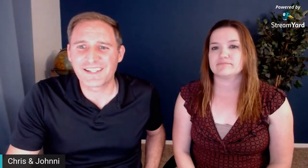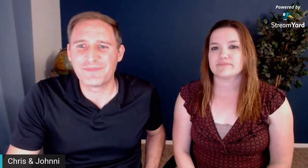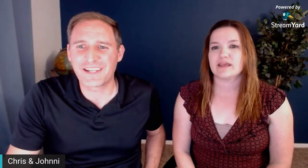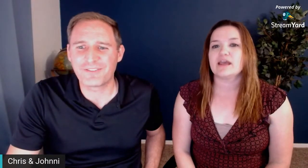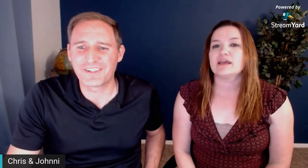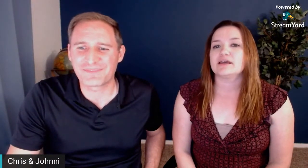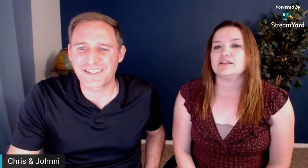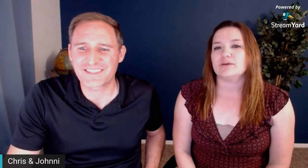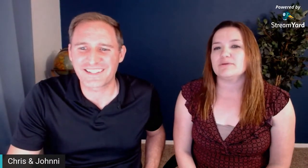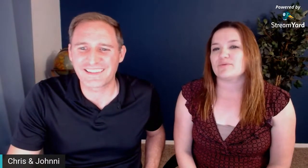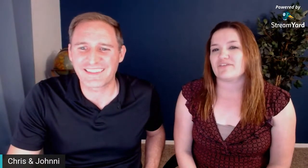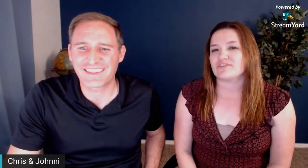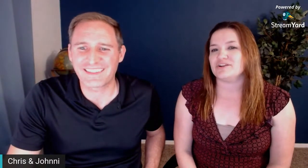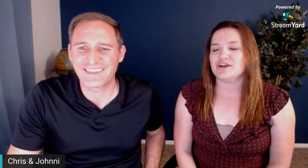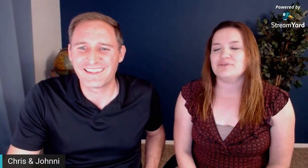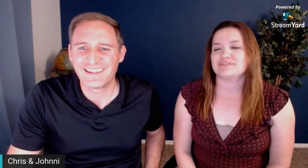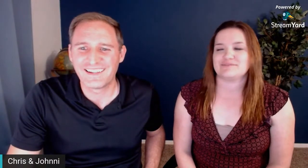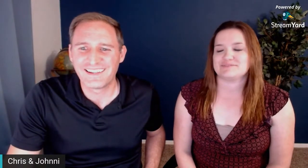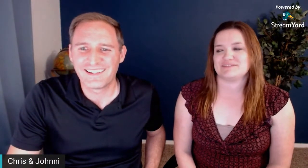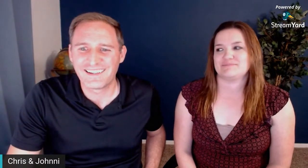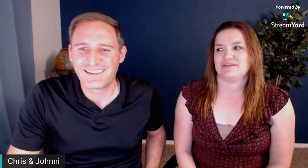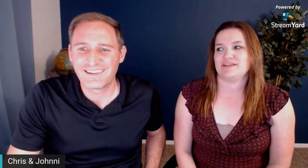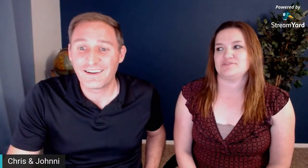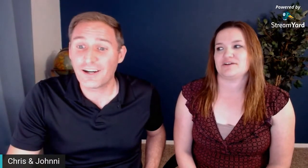somebody who has mentioned nobody would have ever known it was misspelt you know